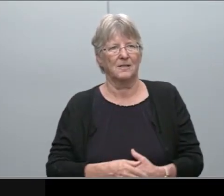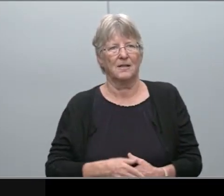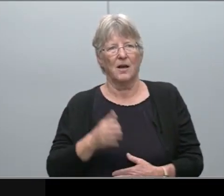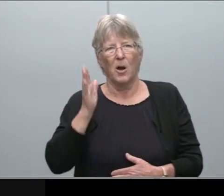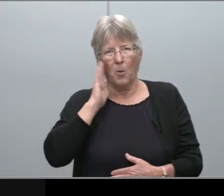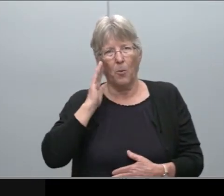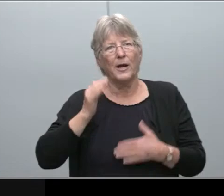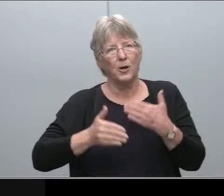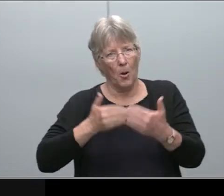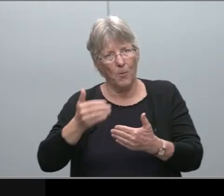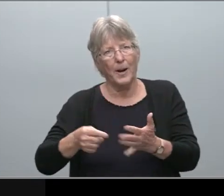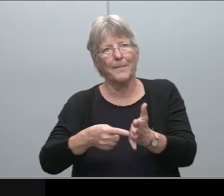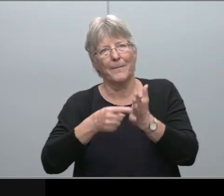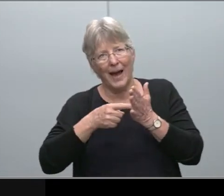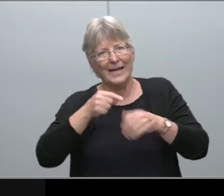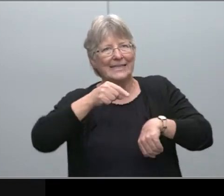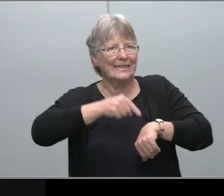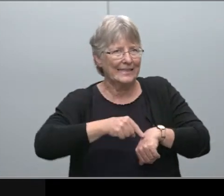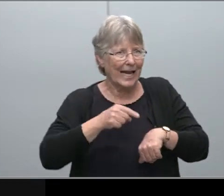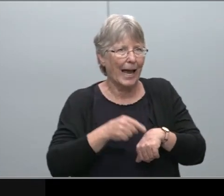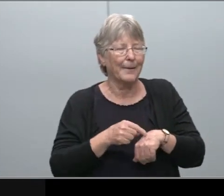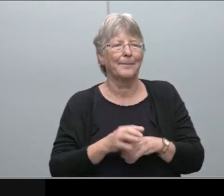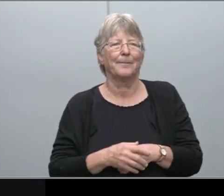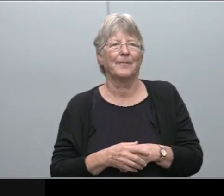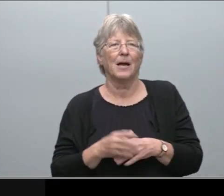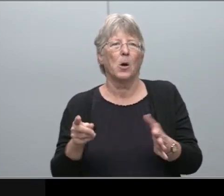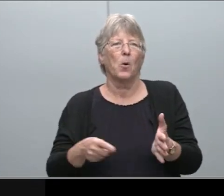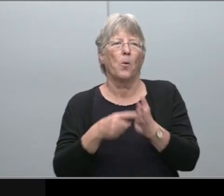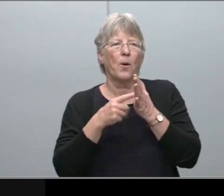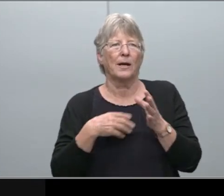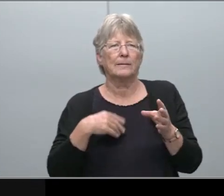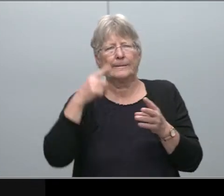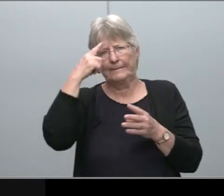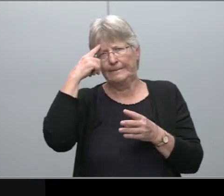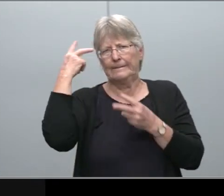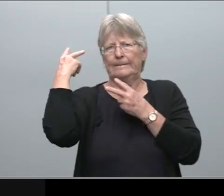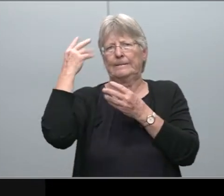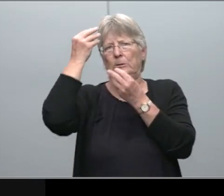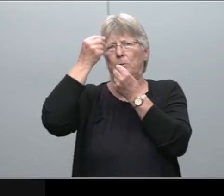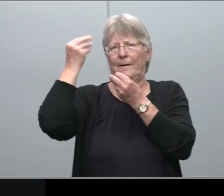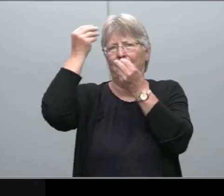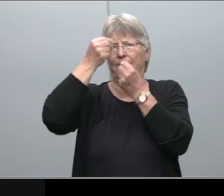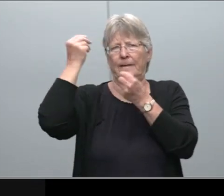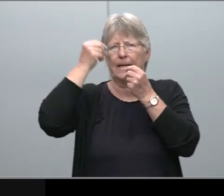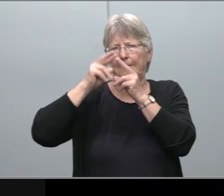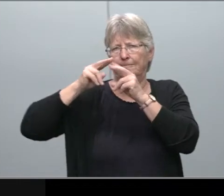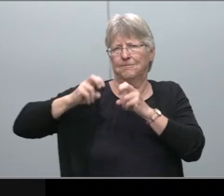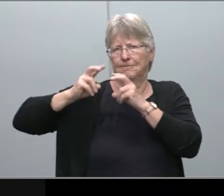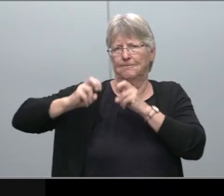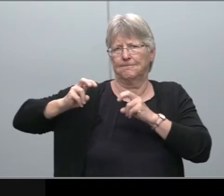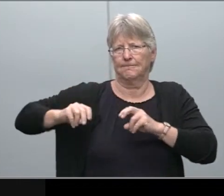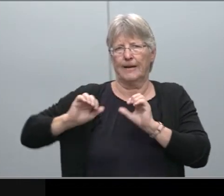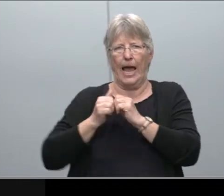That's in response to a lot of the feedback that we received concerning our teachers and needing more support.